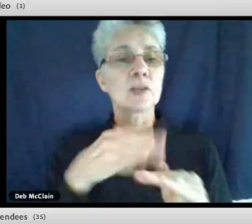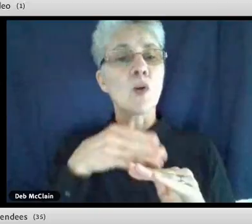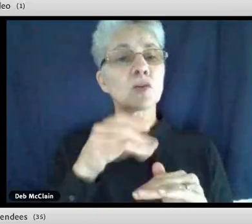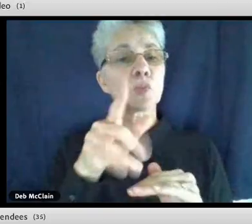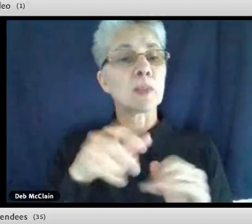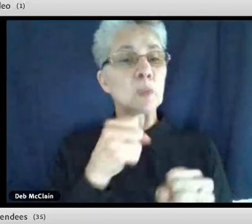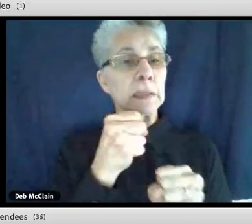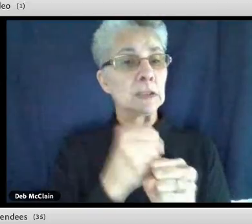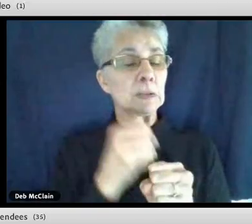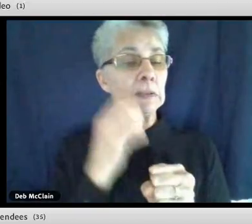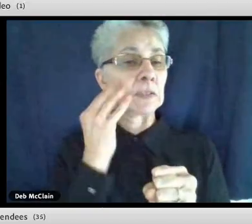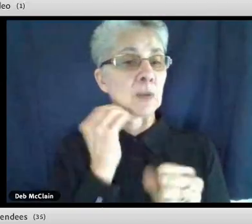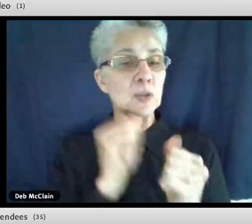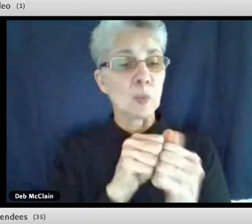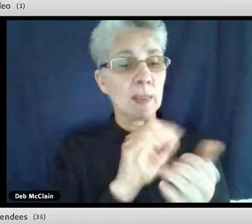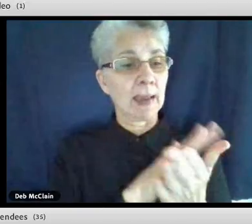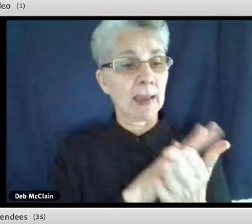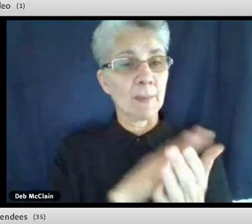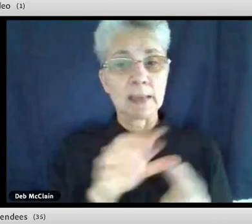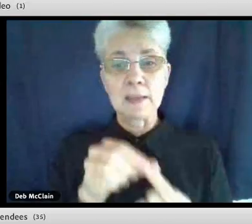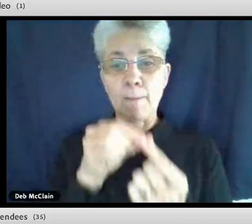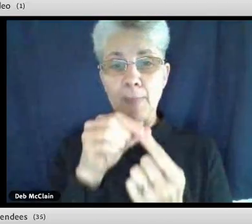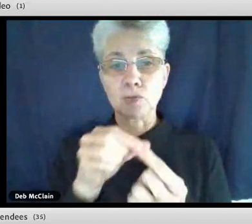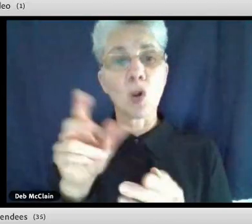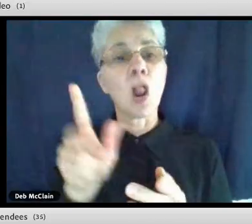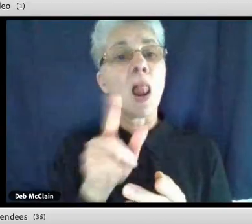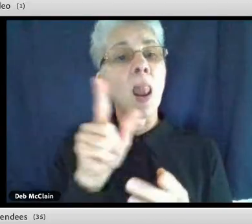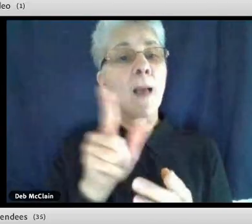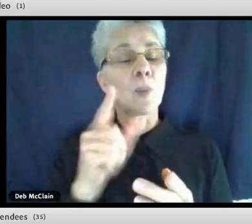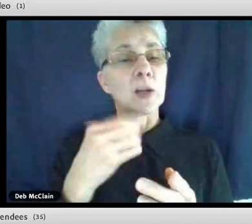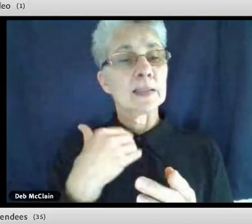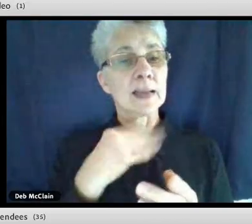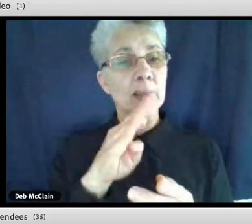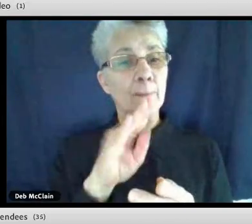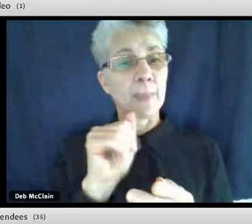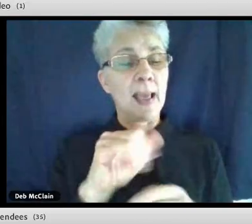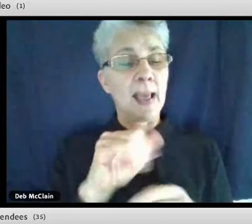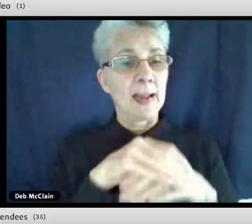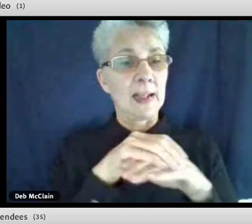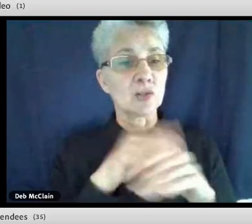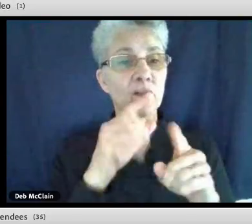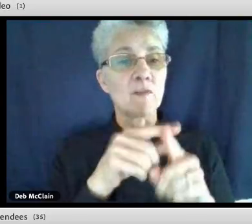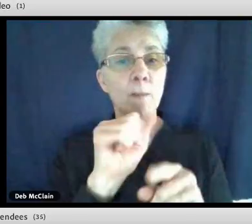in academic and special libraries. She holds a BA in English from Auburn University,